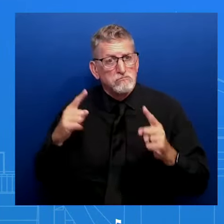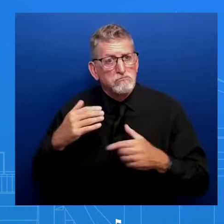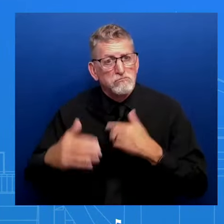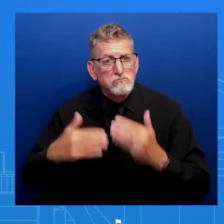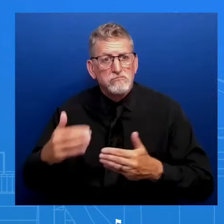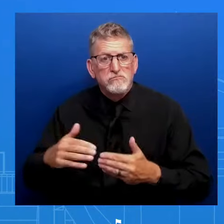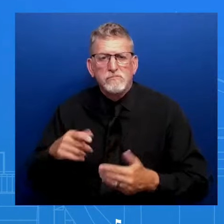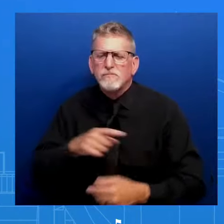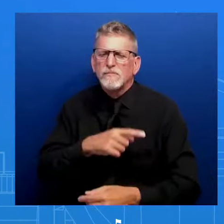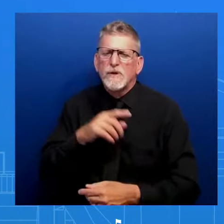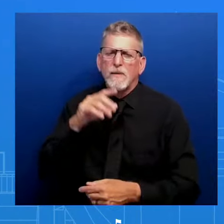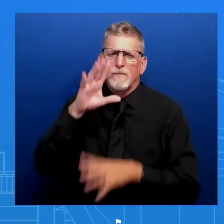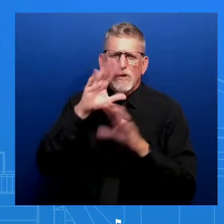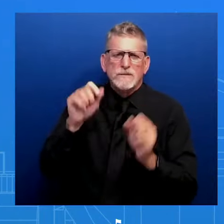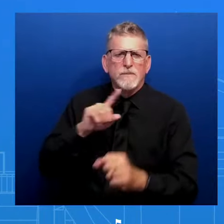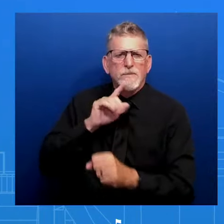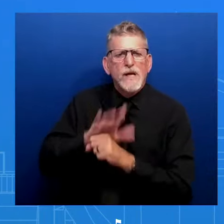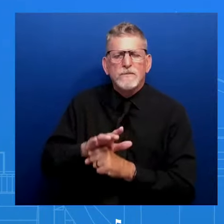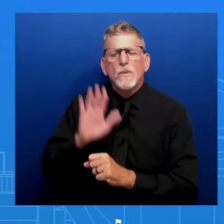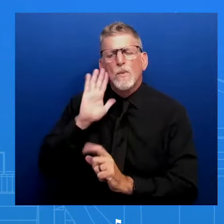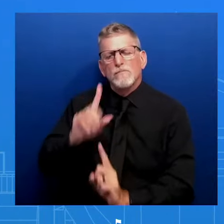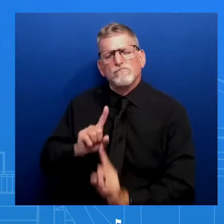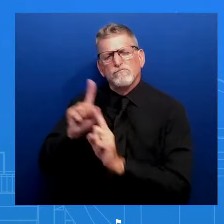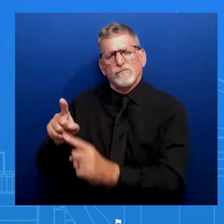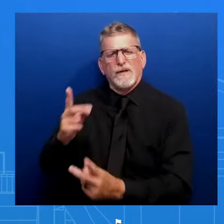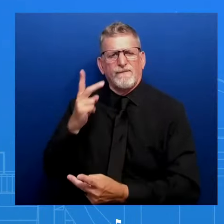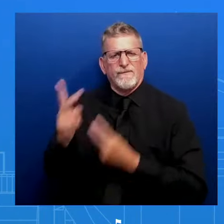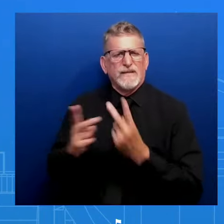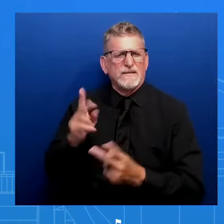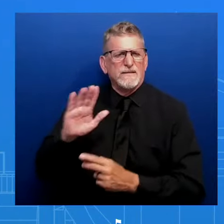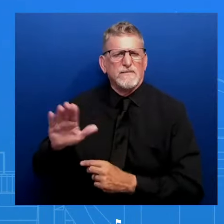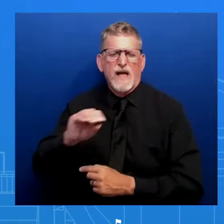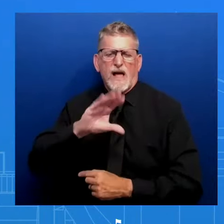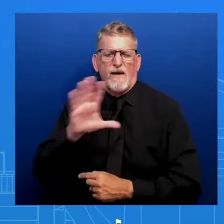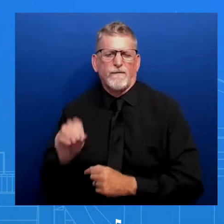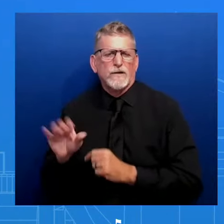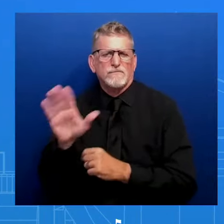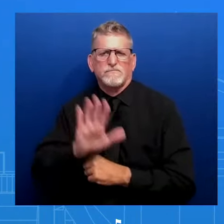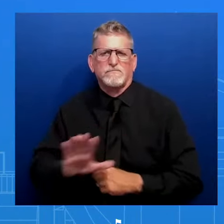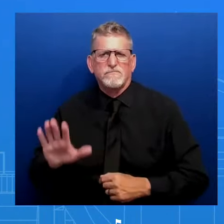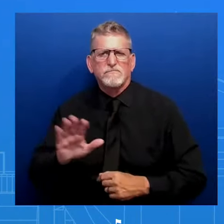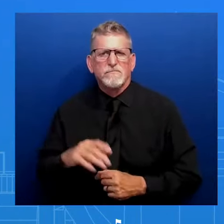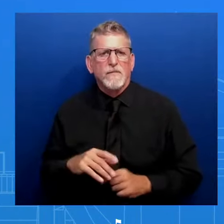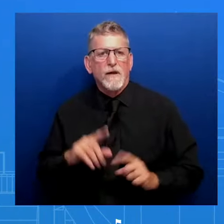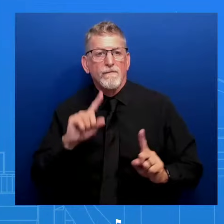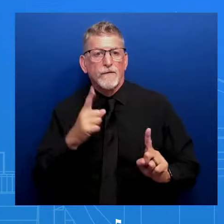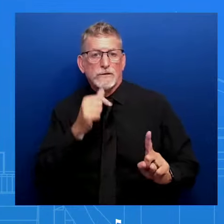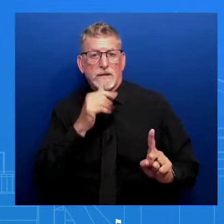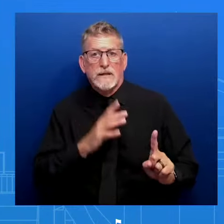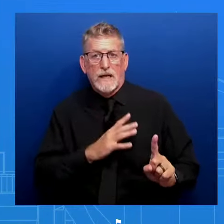I just don't have anything to lay out. As you know, the Fir- -- the First Lady has traveled to the continent; so has the Vice President.